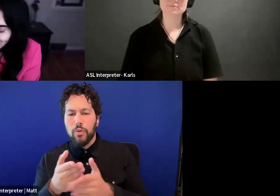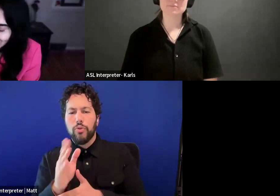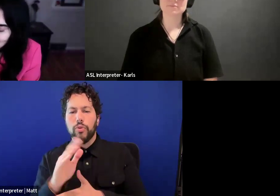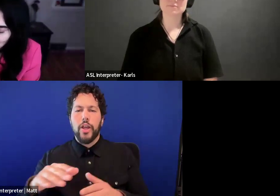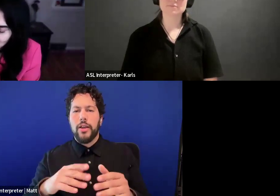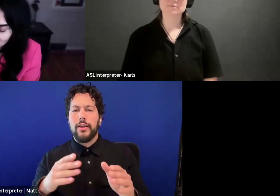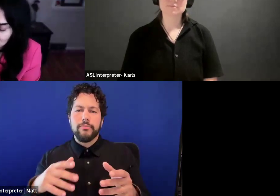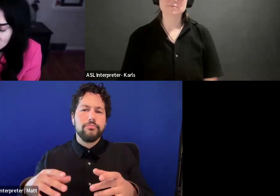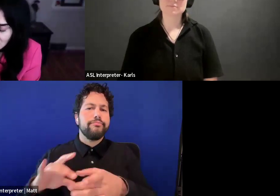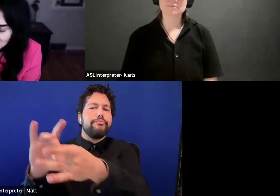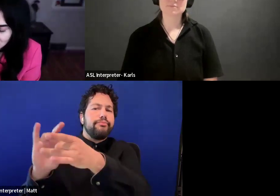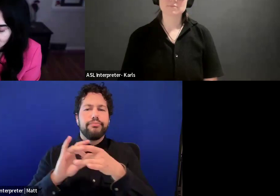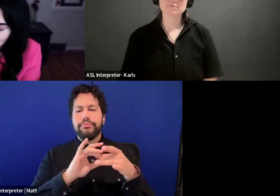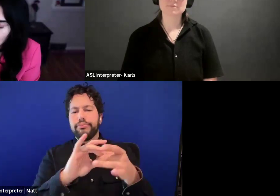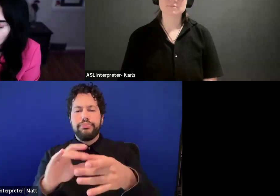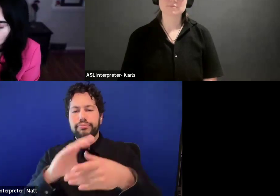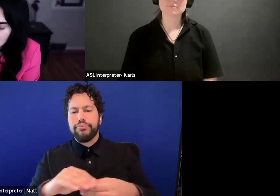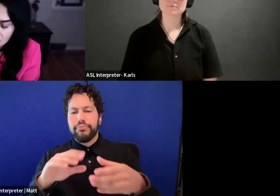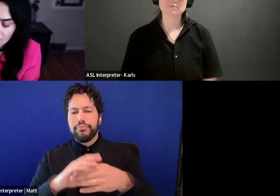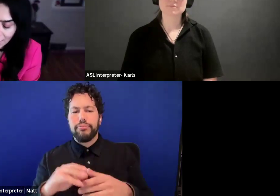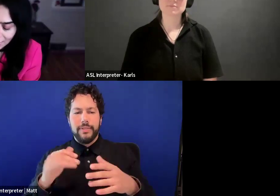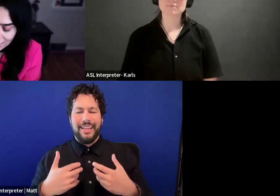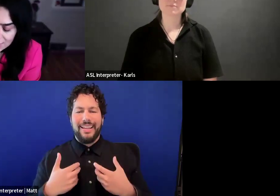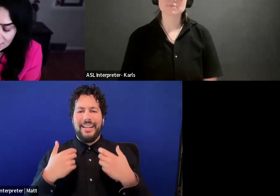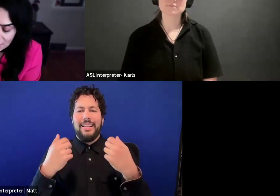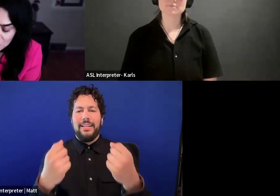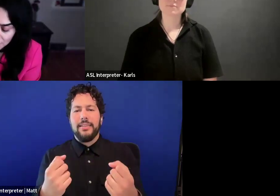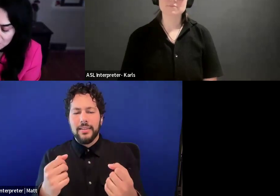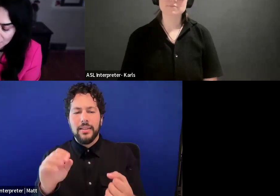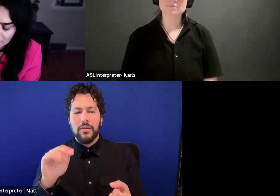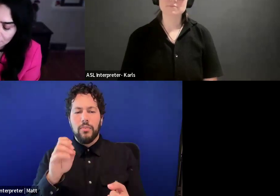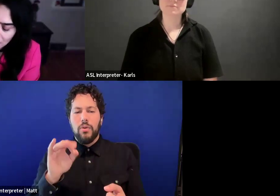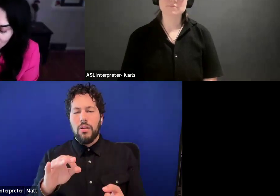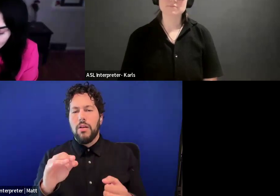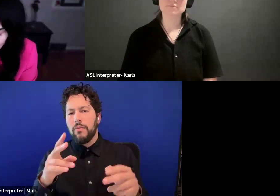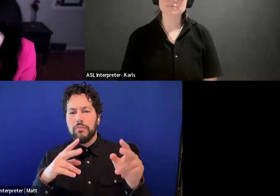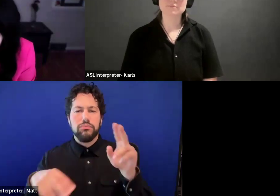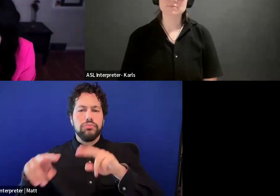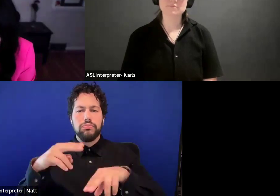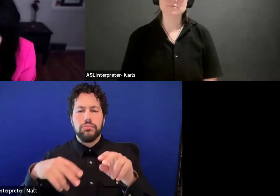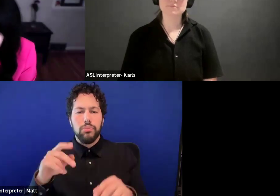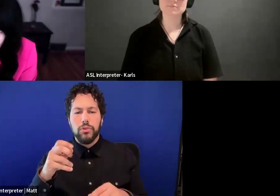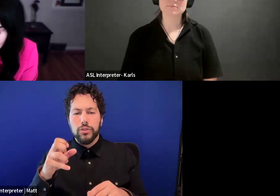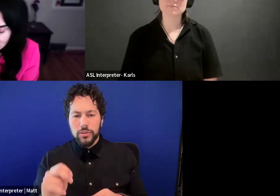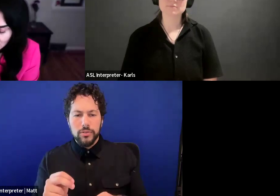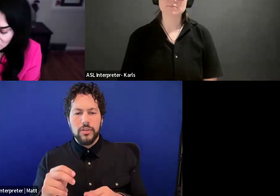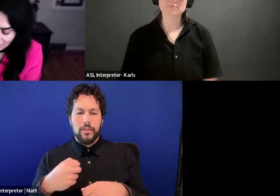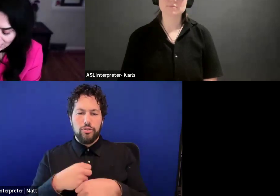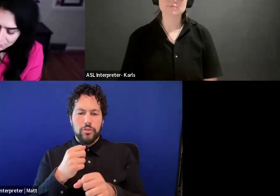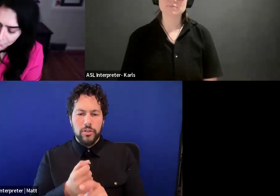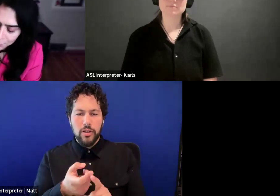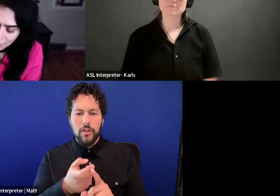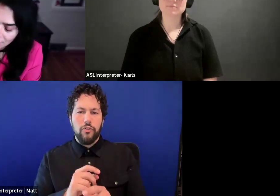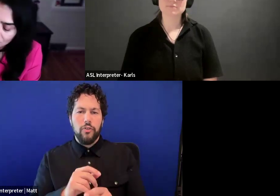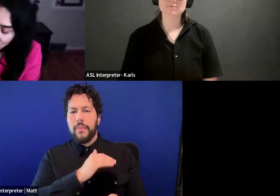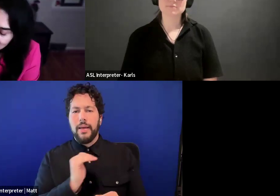healing mode of perception forged against displacement and racializing subjugation.